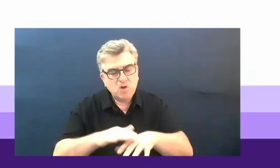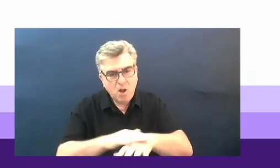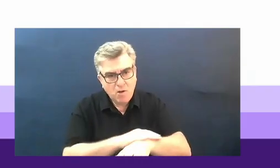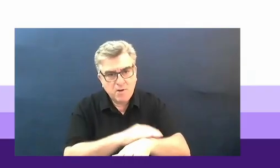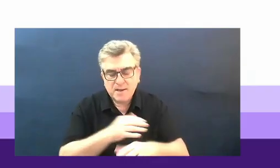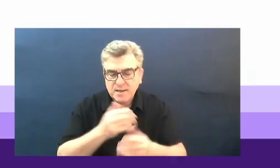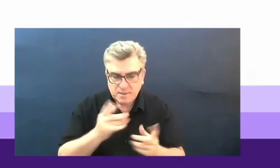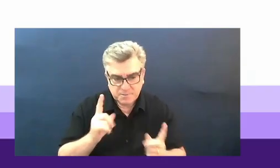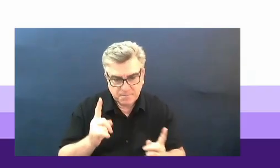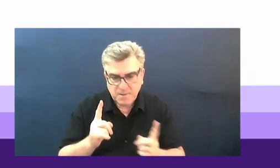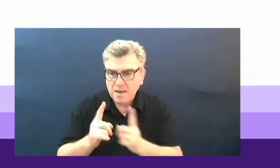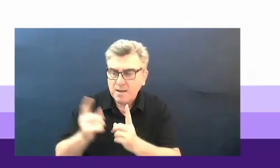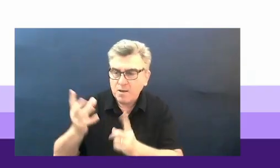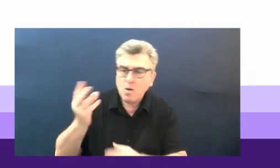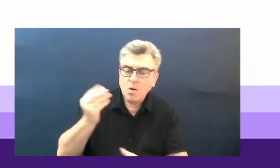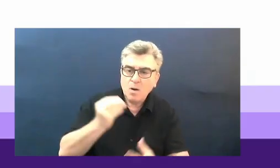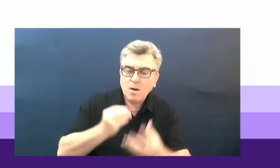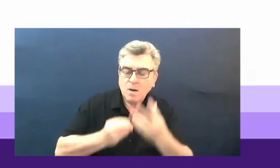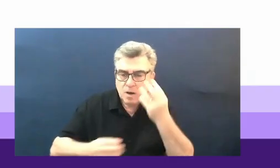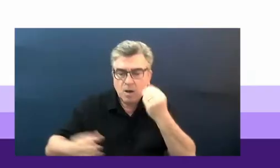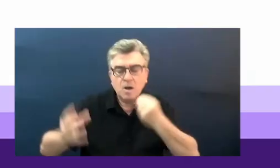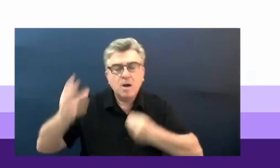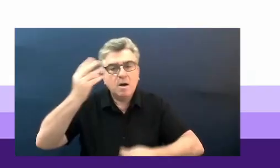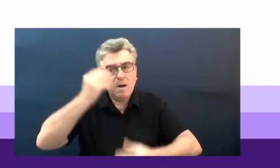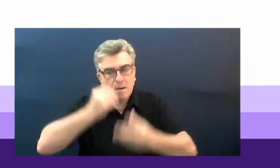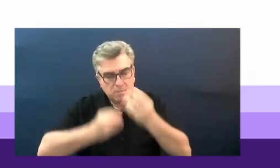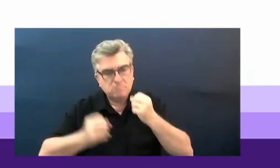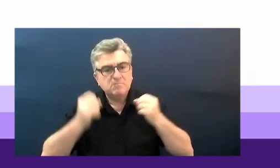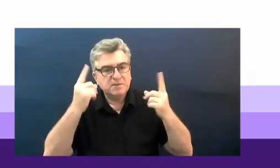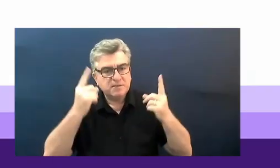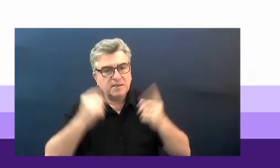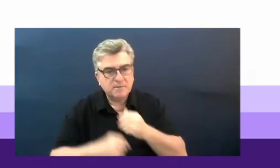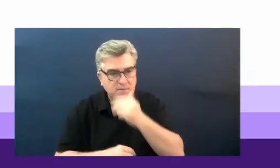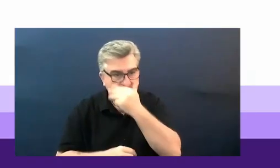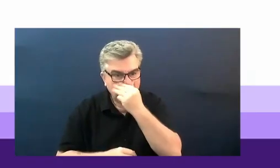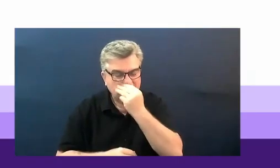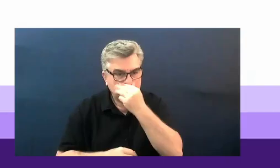in the picture on the left, we used a buzzy bee, which is a distraction device,